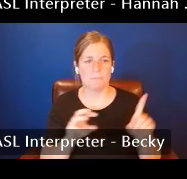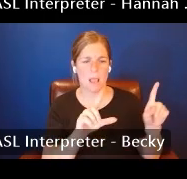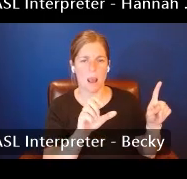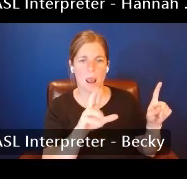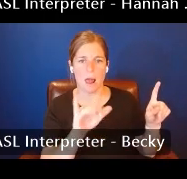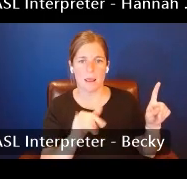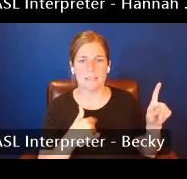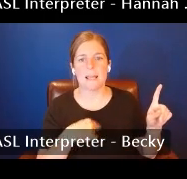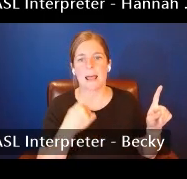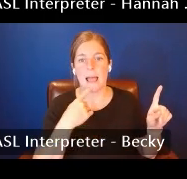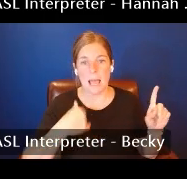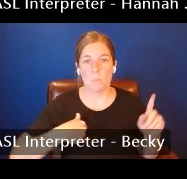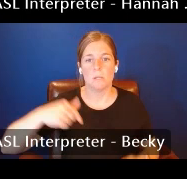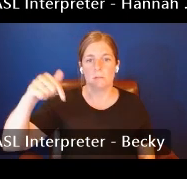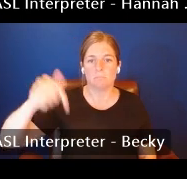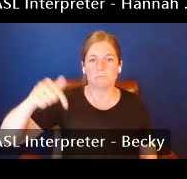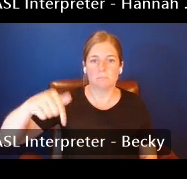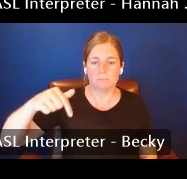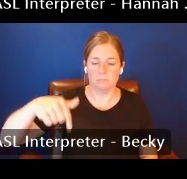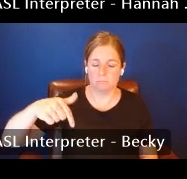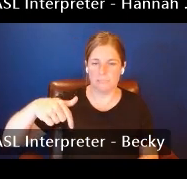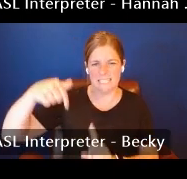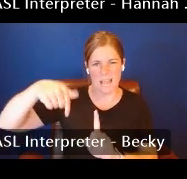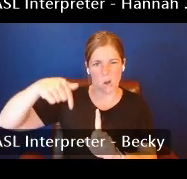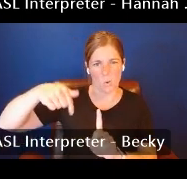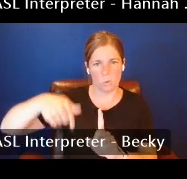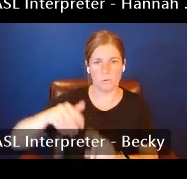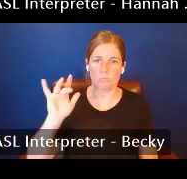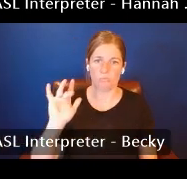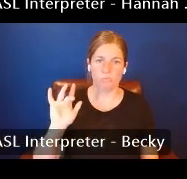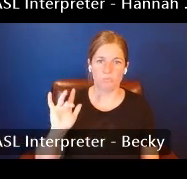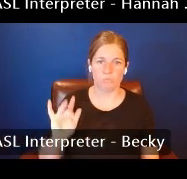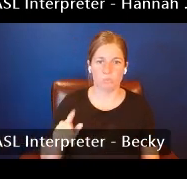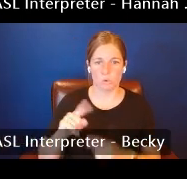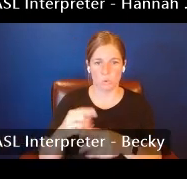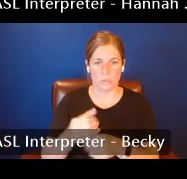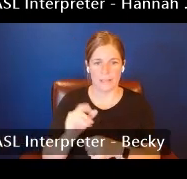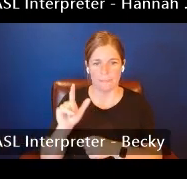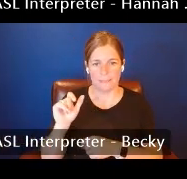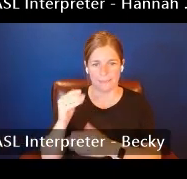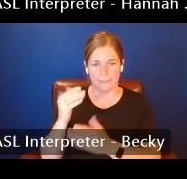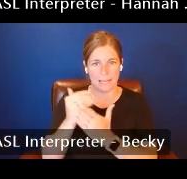to get through that list. So this is similar to a docked panel.